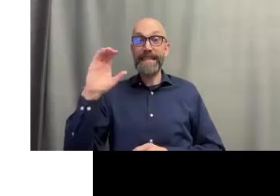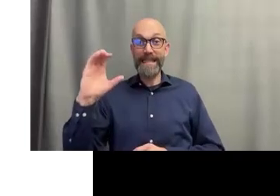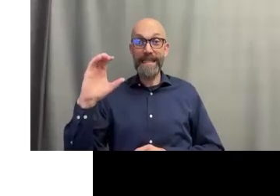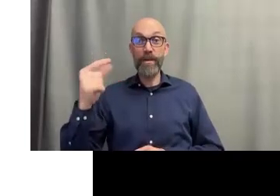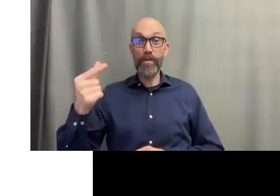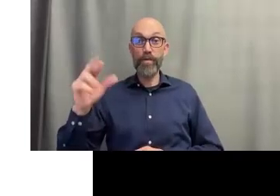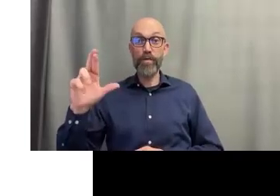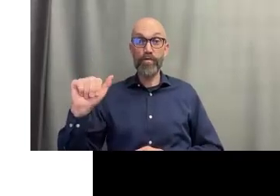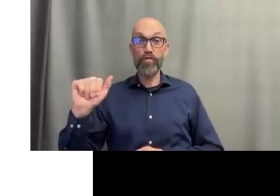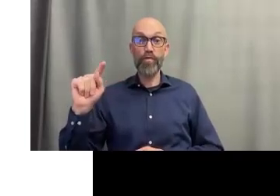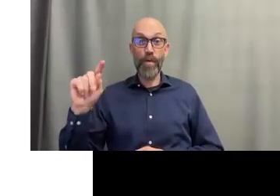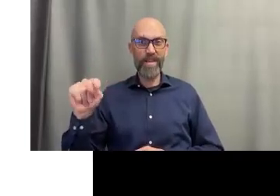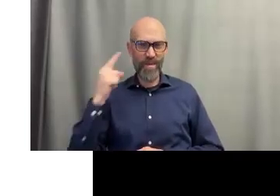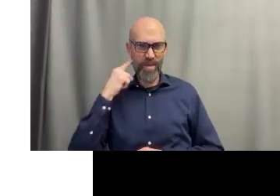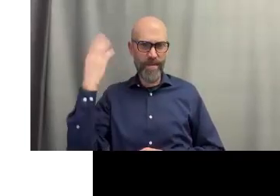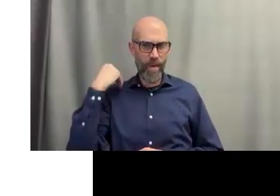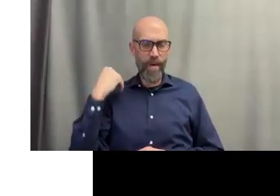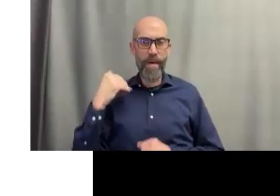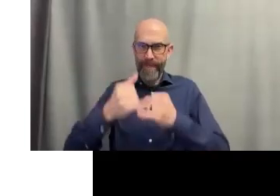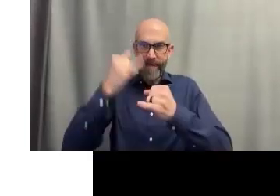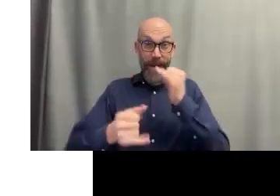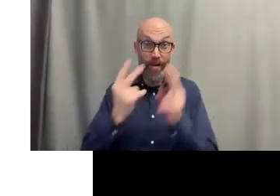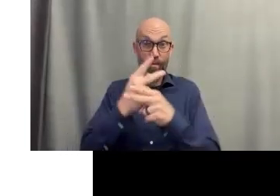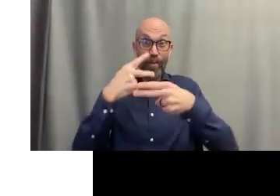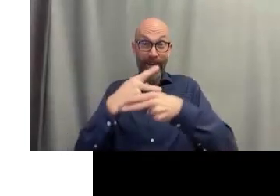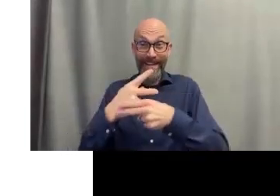those final products are going to be, put into Cool4Ed.